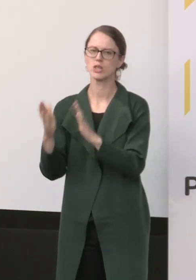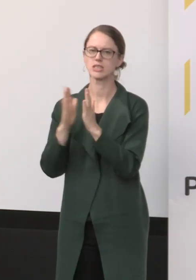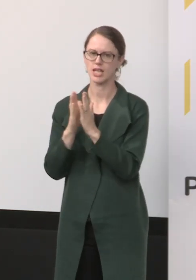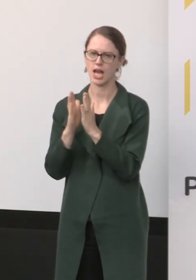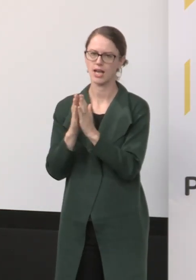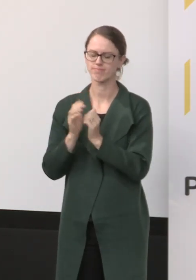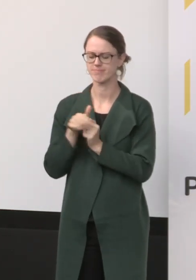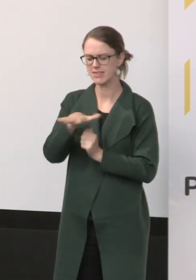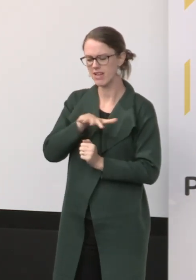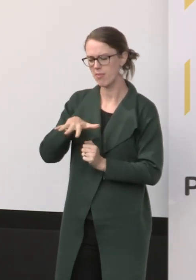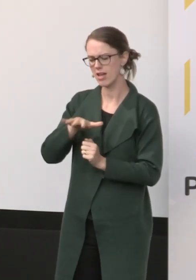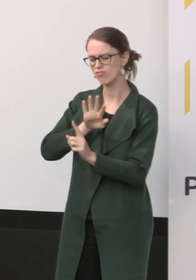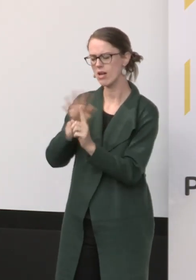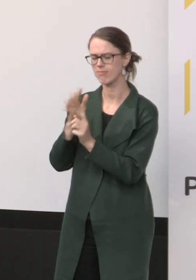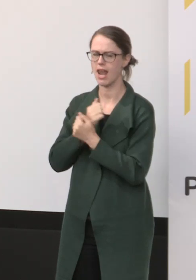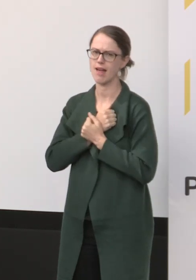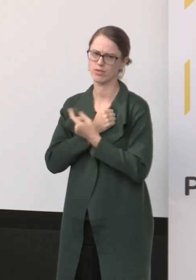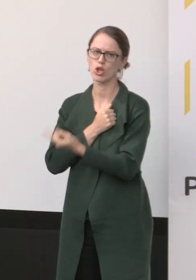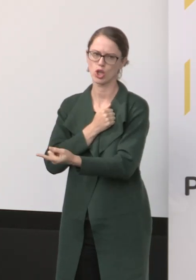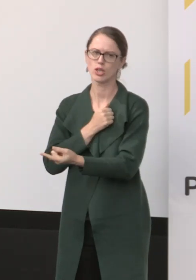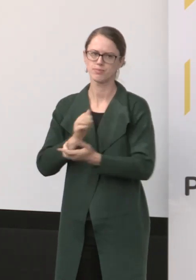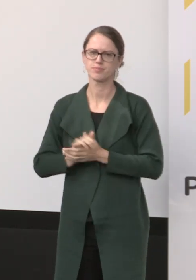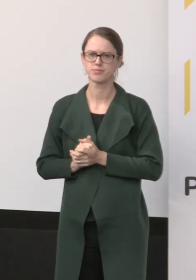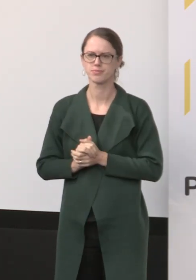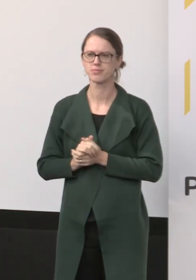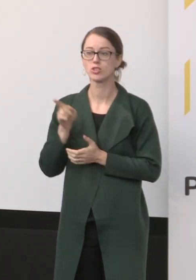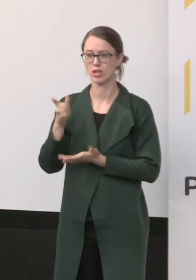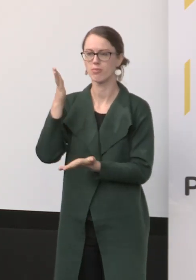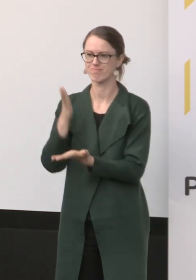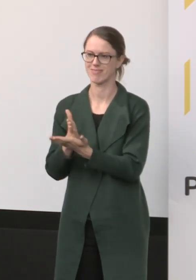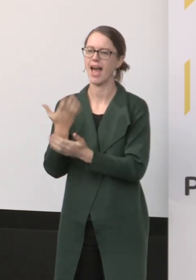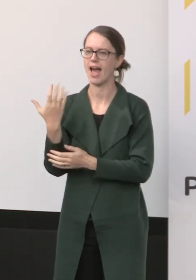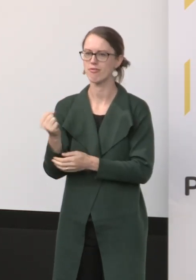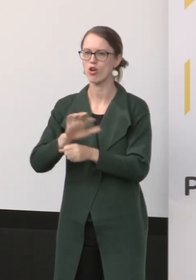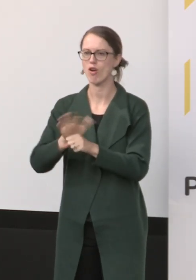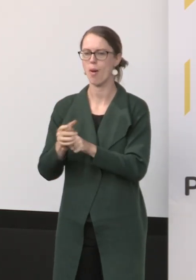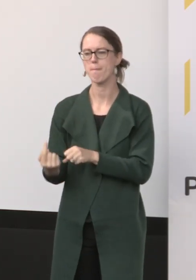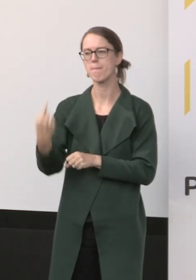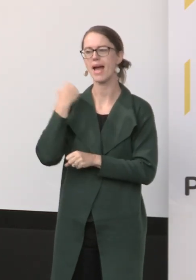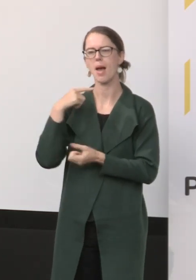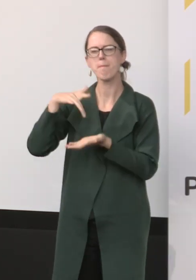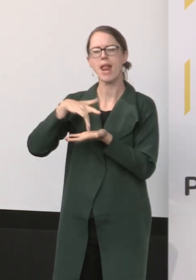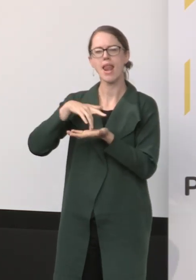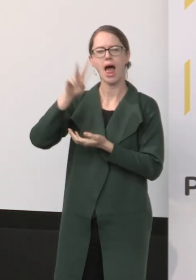providing her name at request of her family. Eileen was in her 90s, passed away on Sunday, and was much loved by